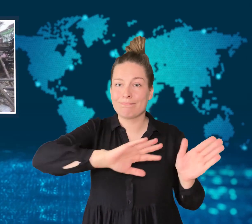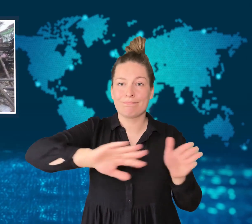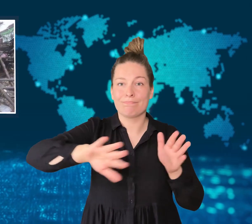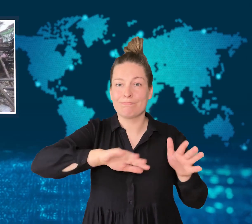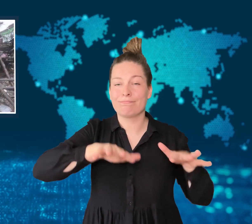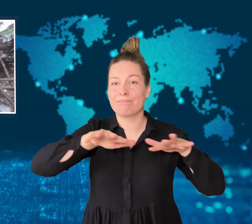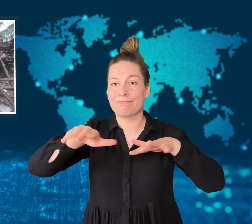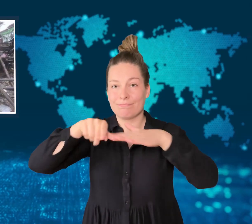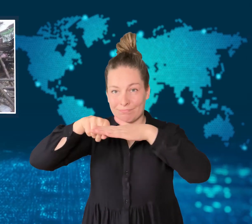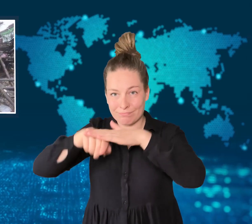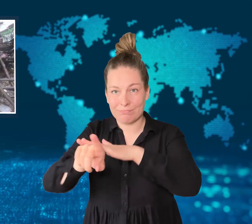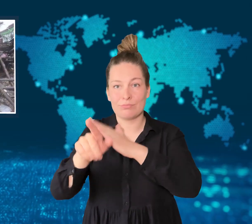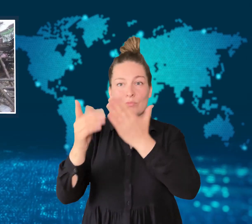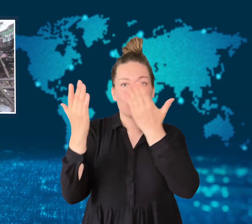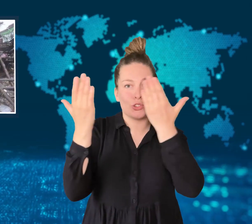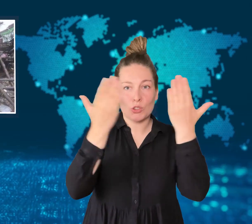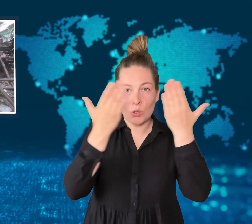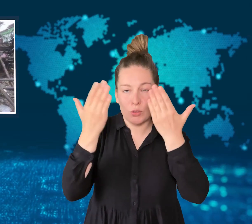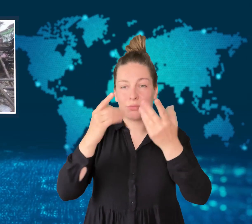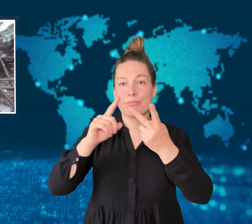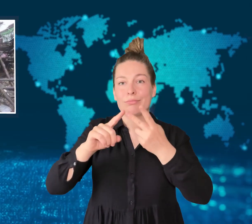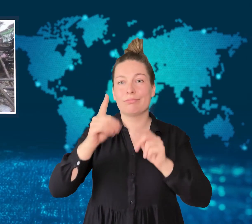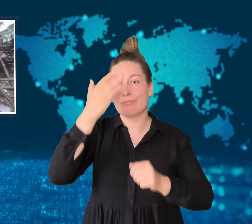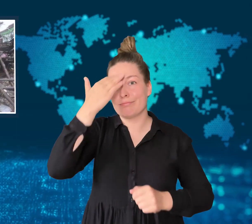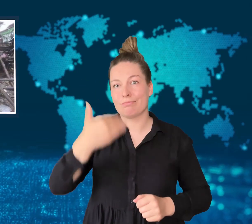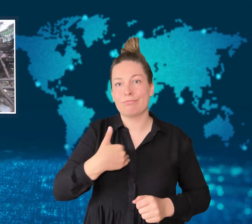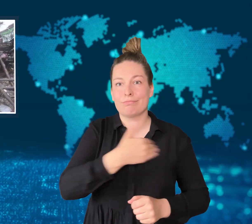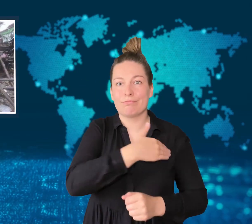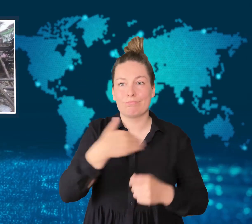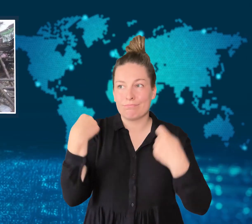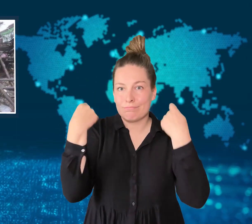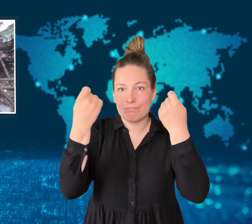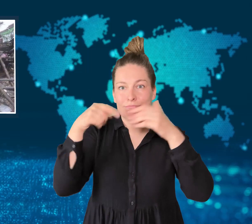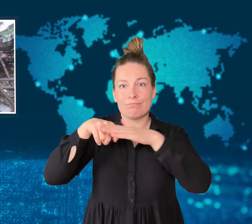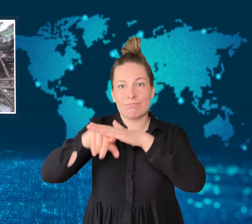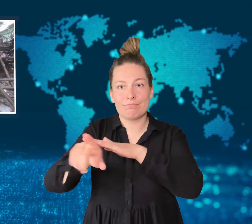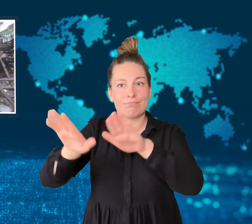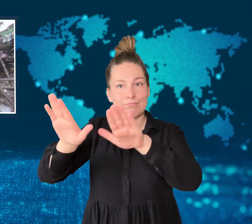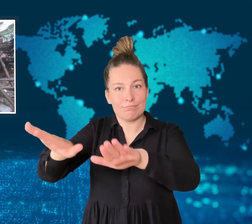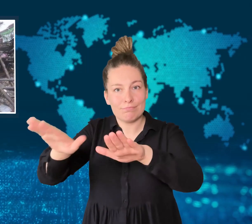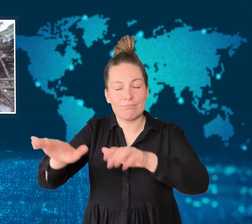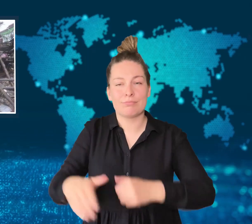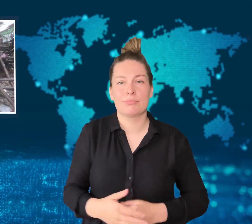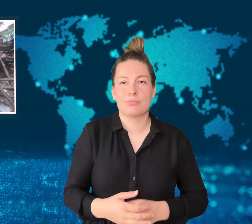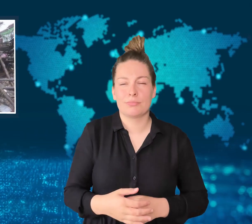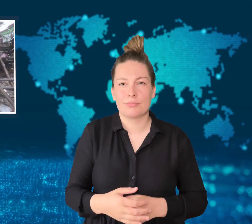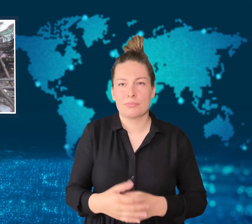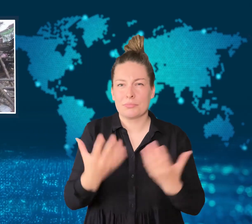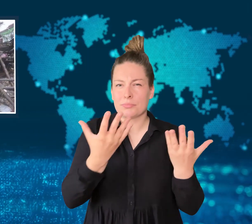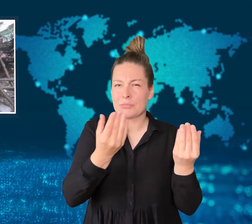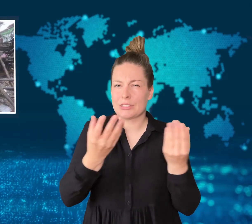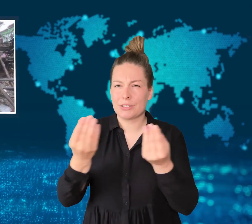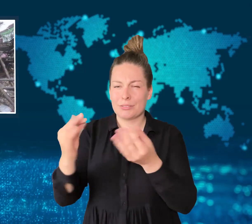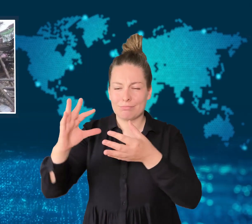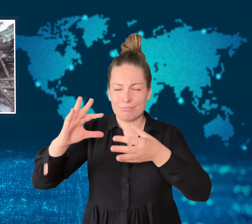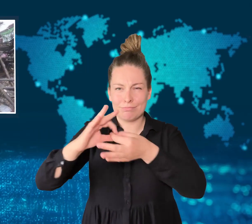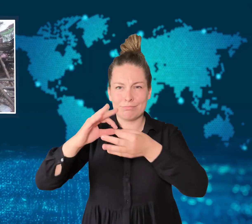Mobile phone towers and electrical transformers were pulled down.